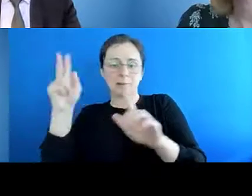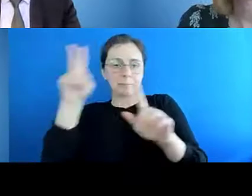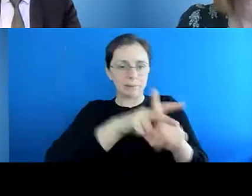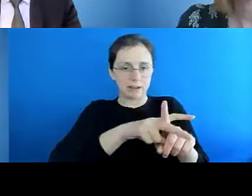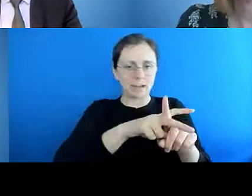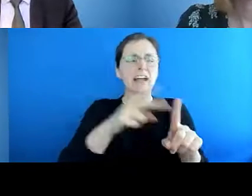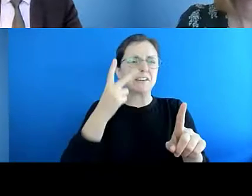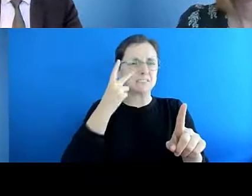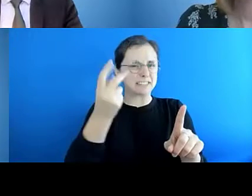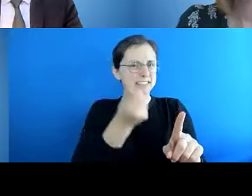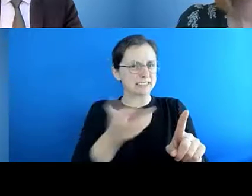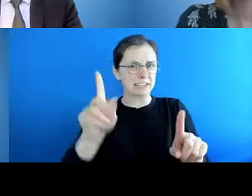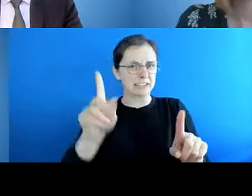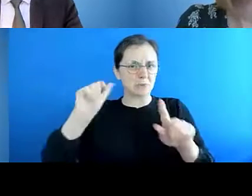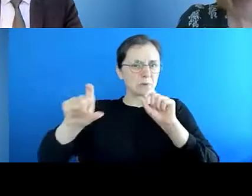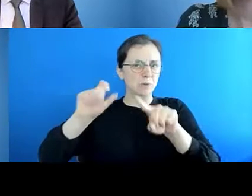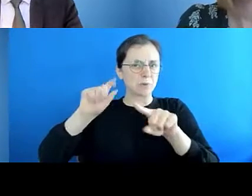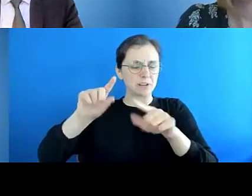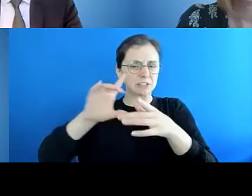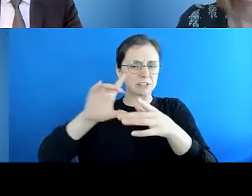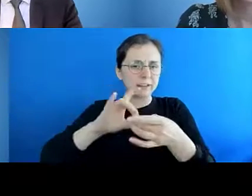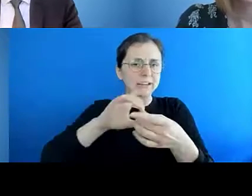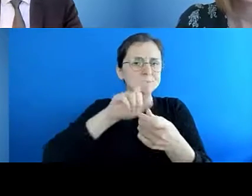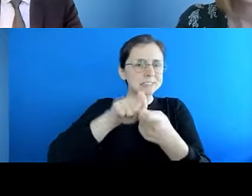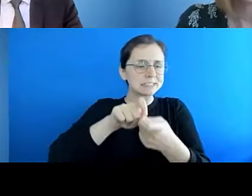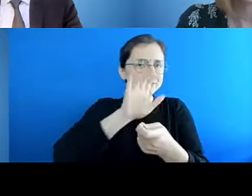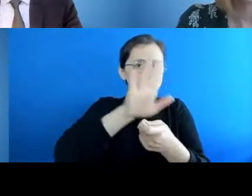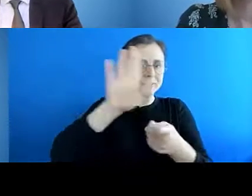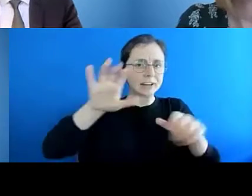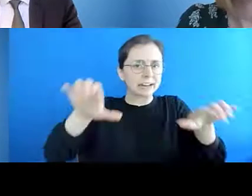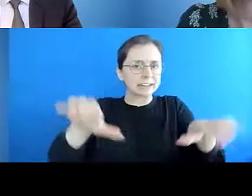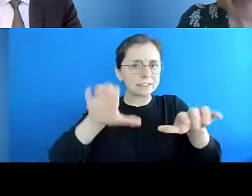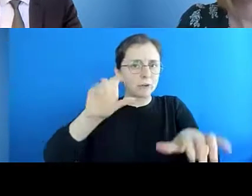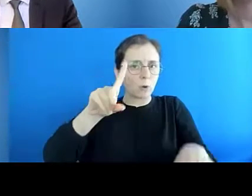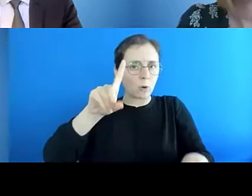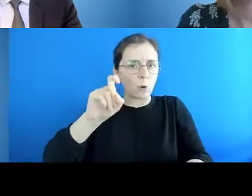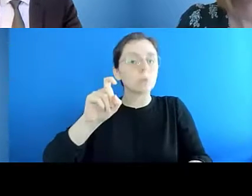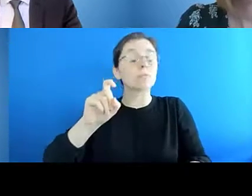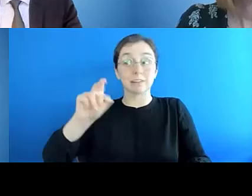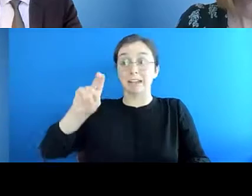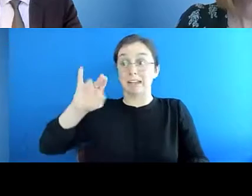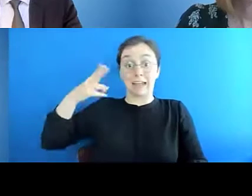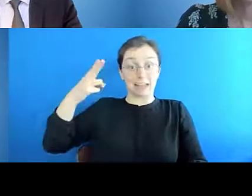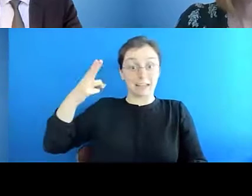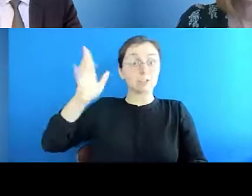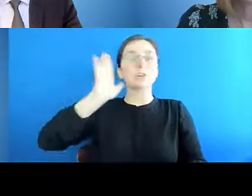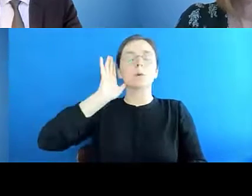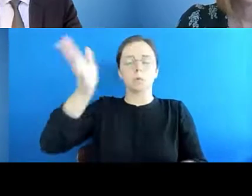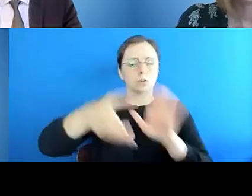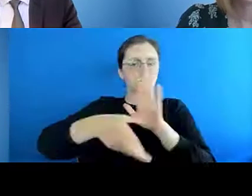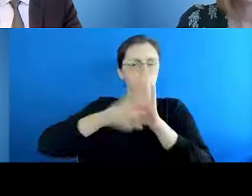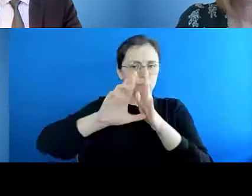coming in about certain specific activity codes, and NIH will continue to review the full scope of activity codes